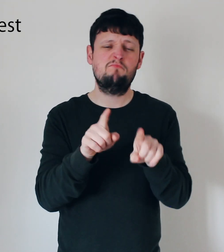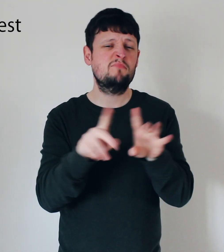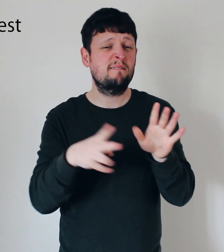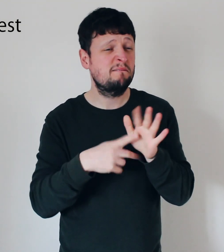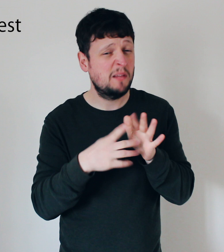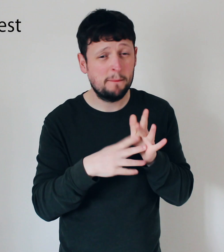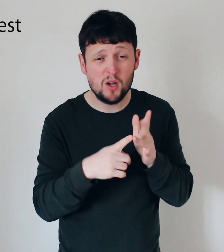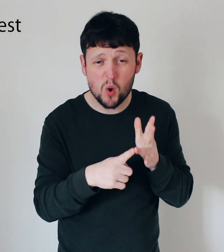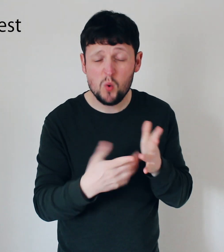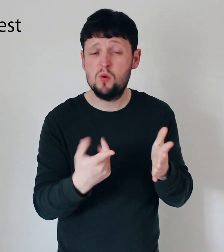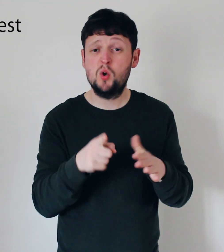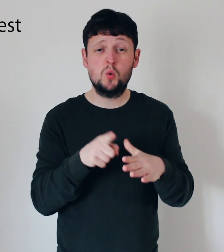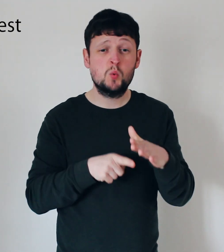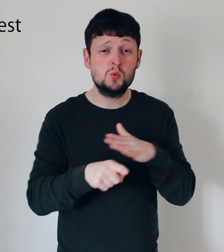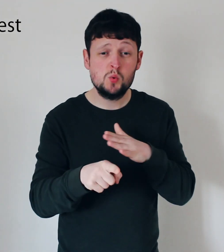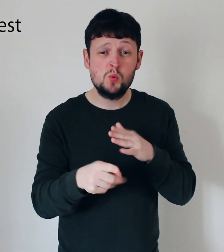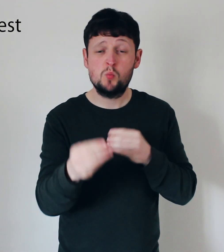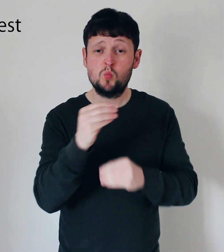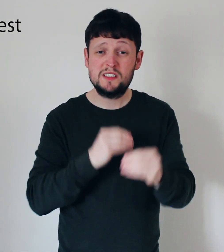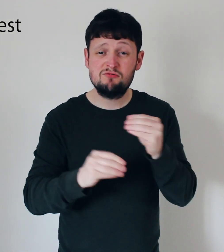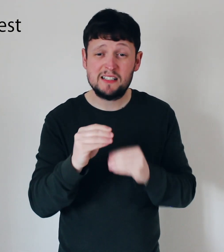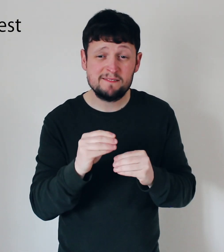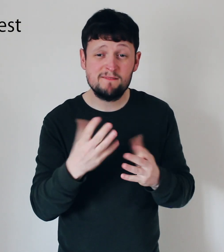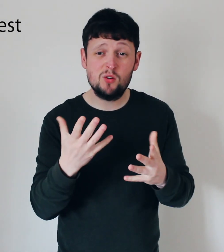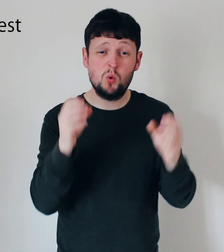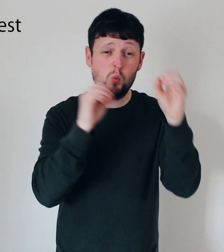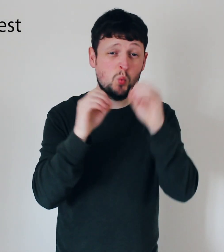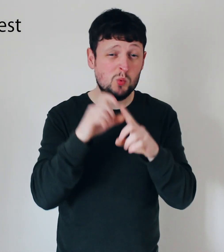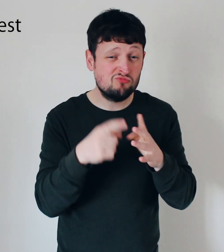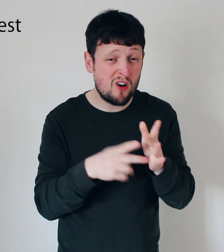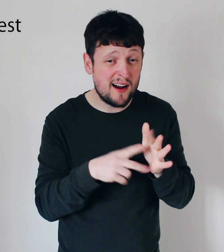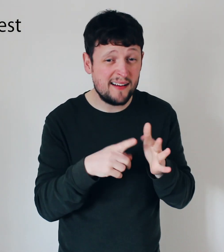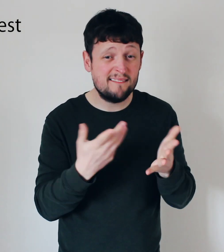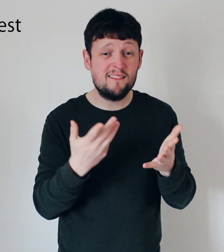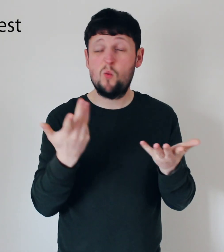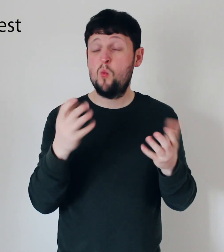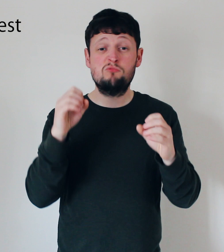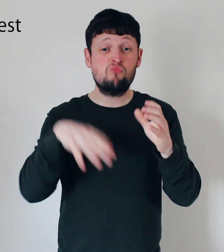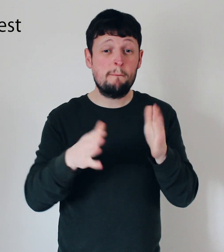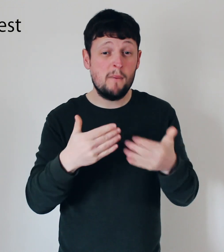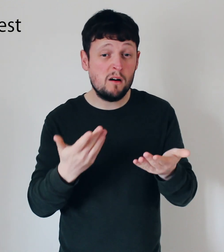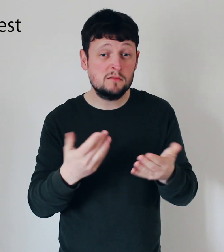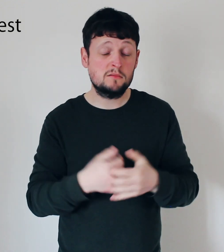Vimeo, YouTube, WeTransfer, GoogleDrive, or DropBox.